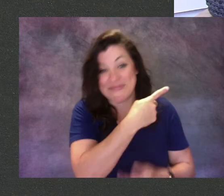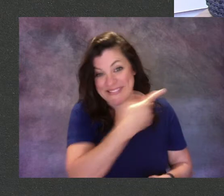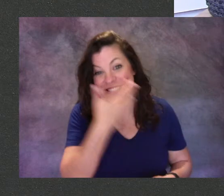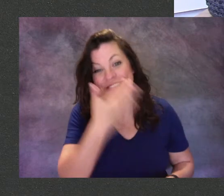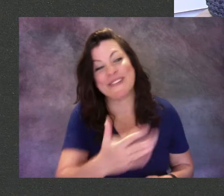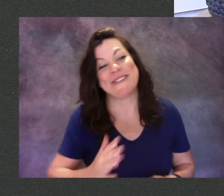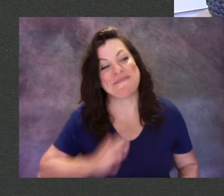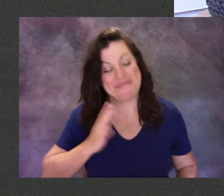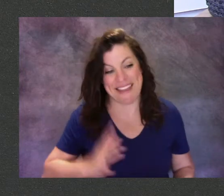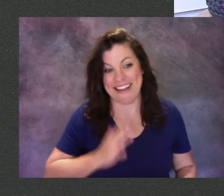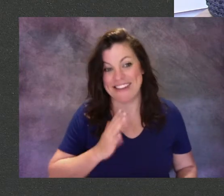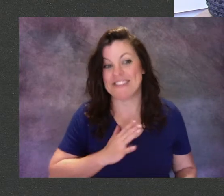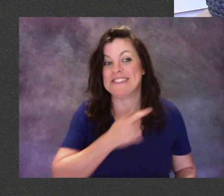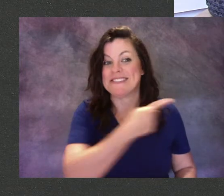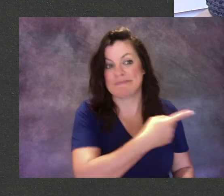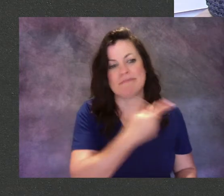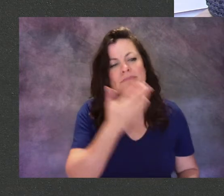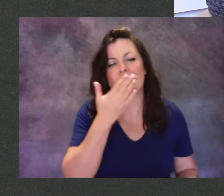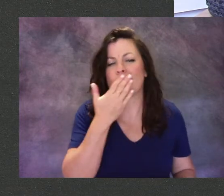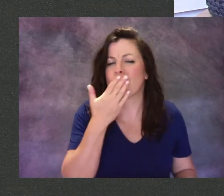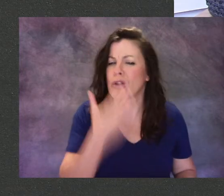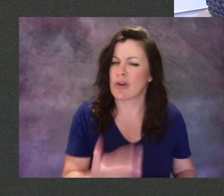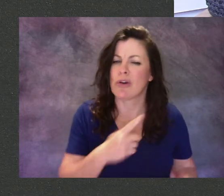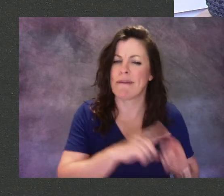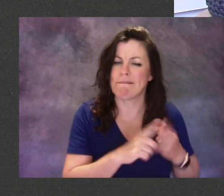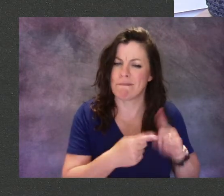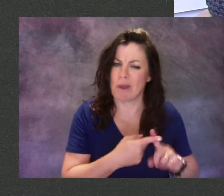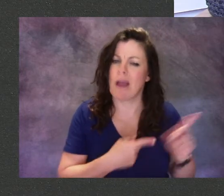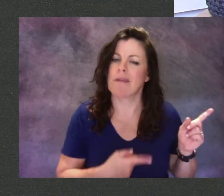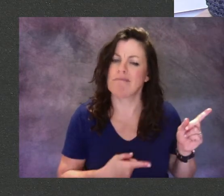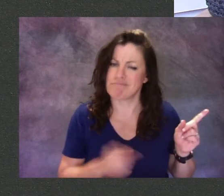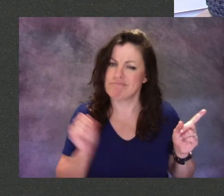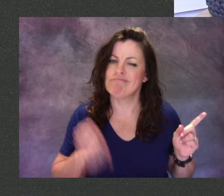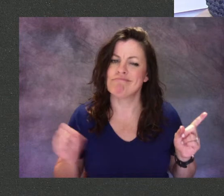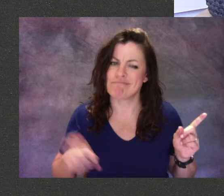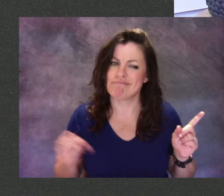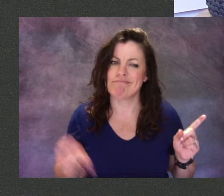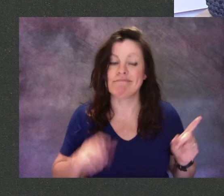You are really an amazing friend. And do you know what else we do?